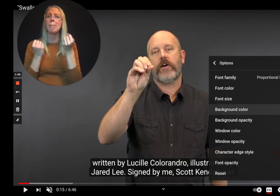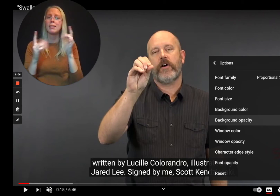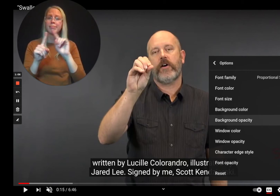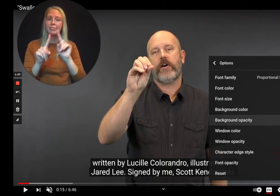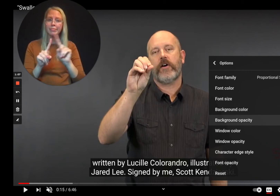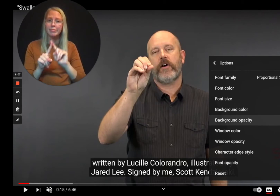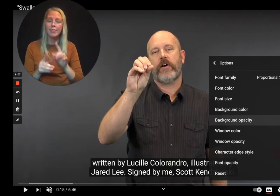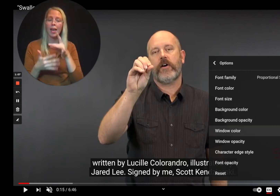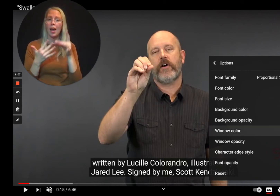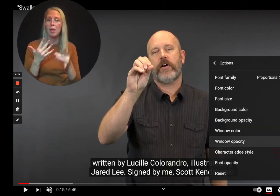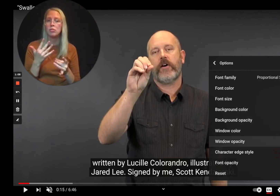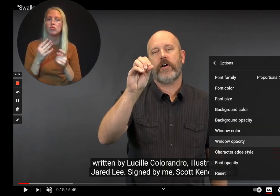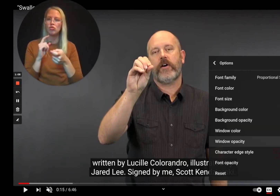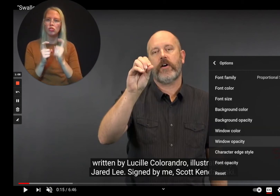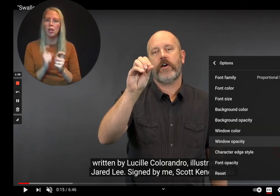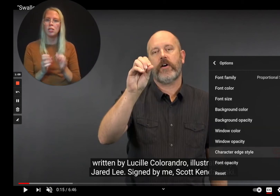to change your font.